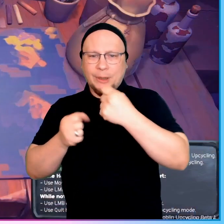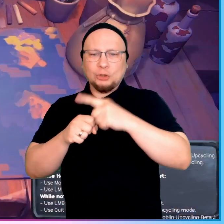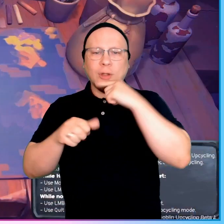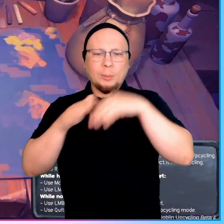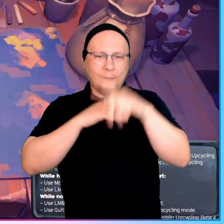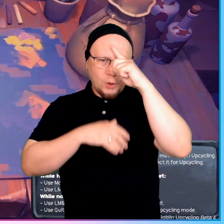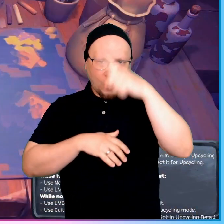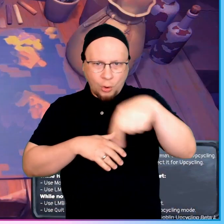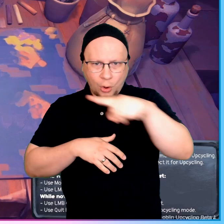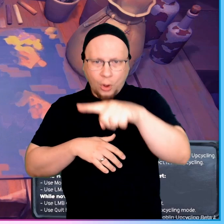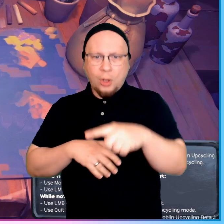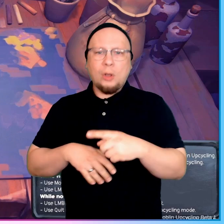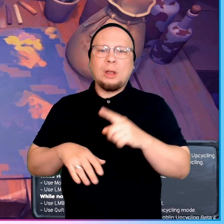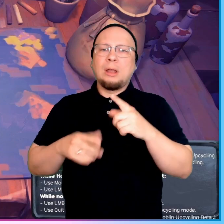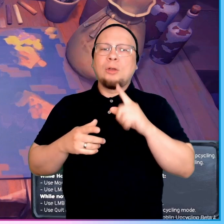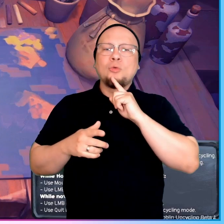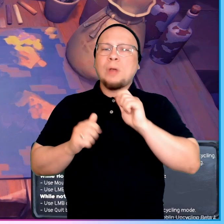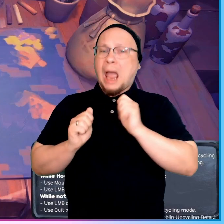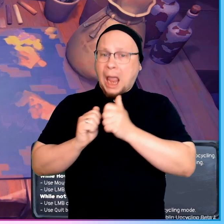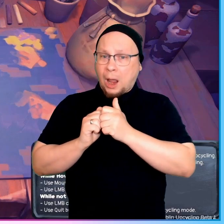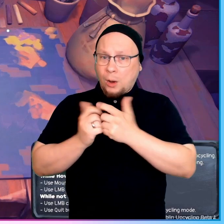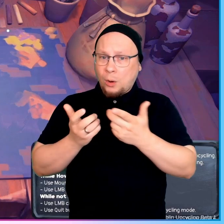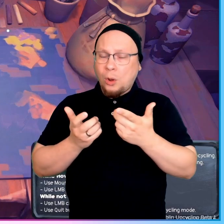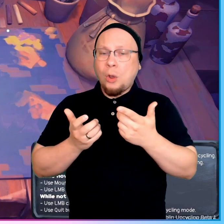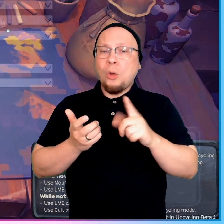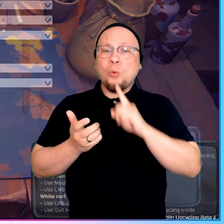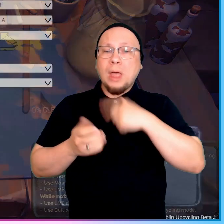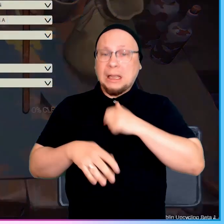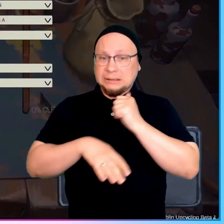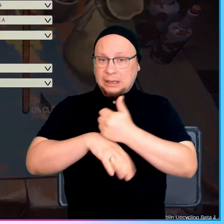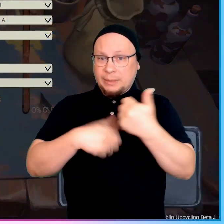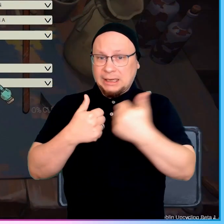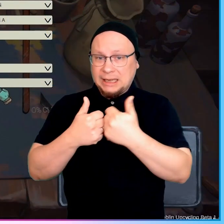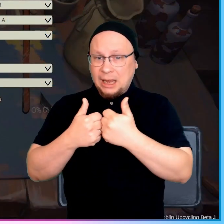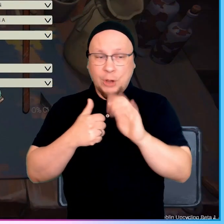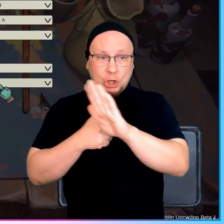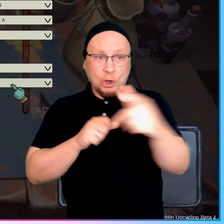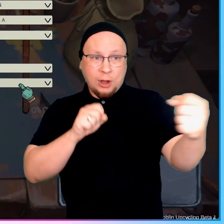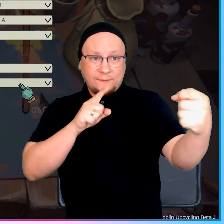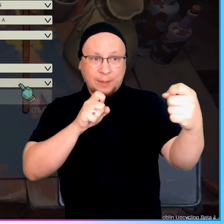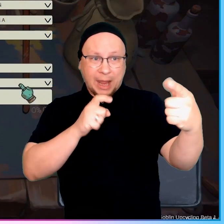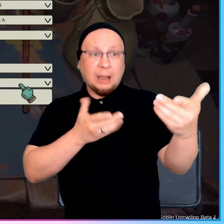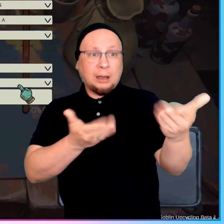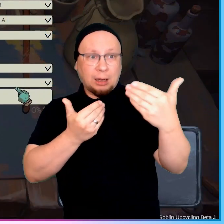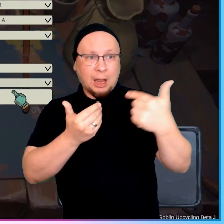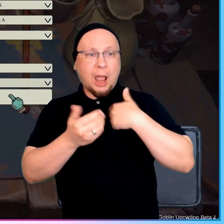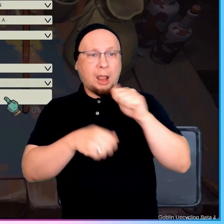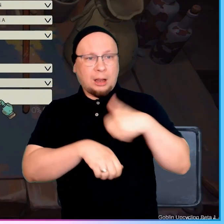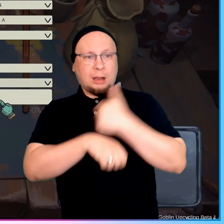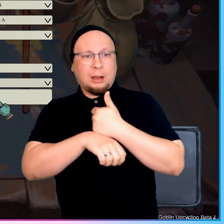That effort starts with us listening to our community. You asked us to add an option to allow players to sponge trinkets